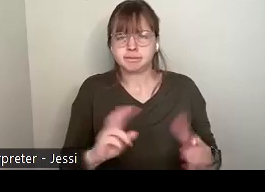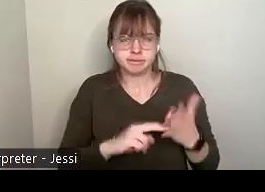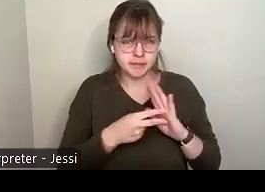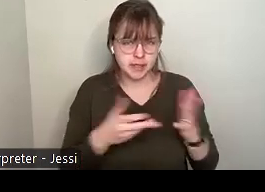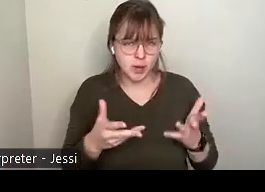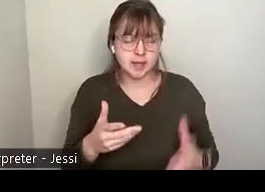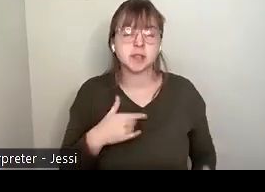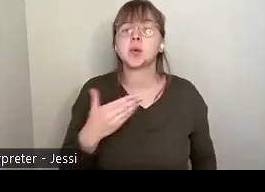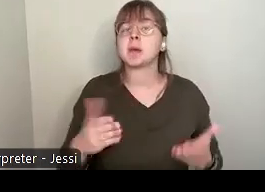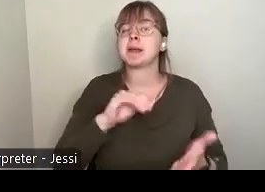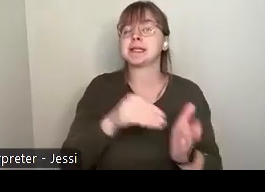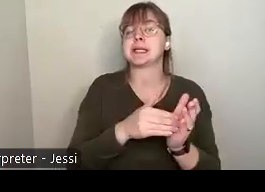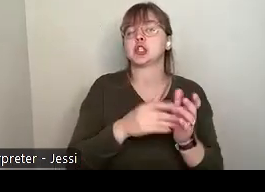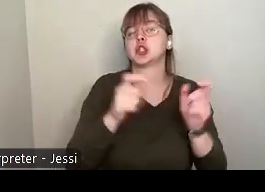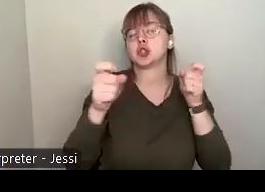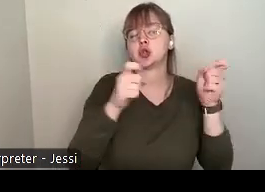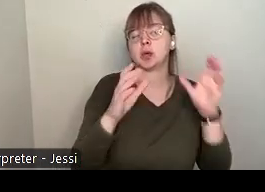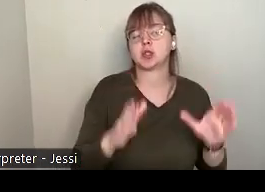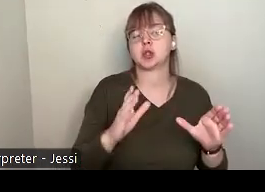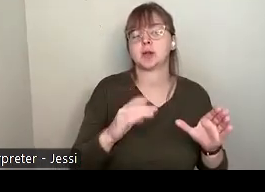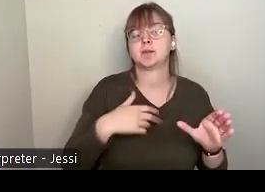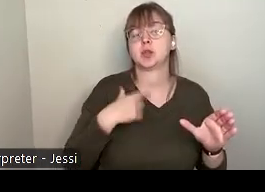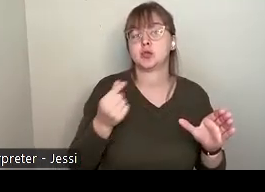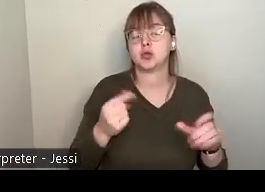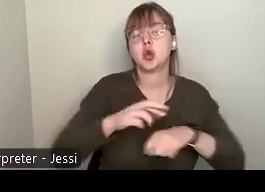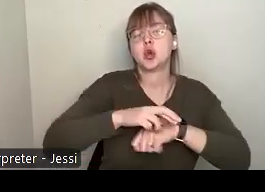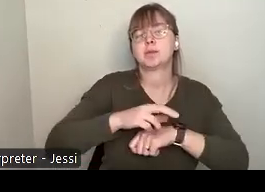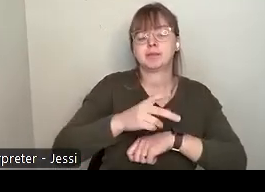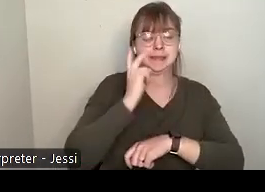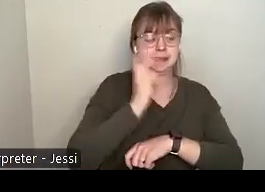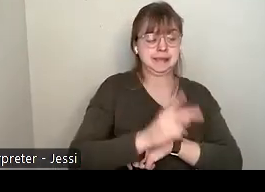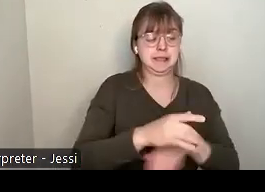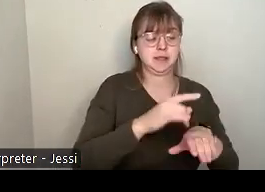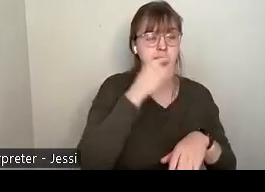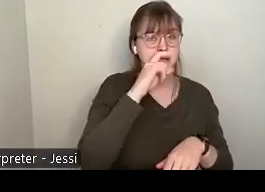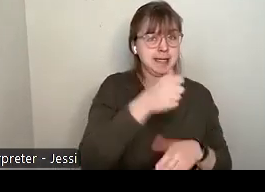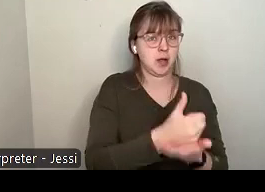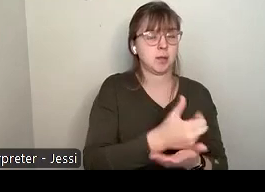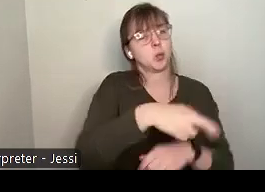initiates consultation by referring a child or class classroom so for example a director maybe